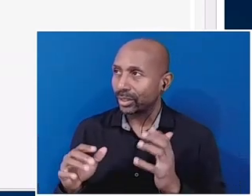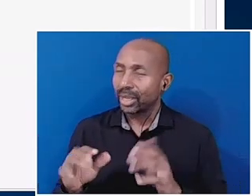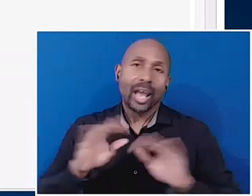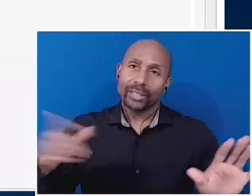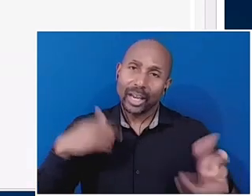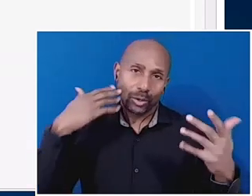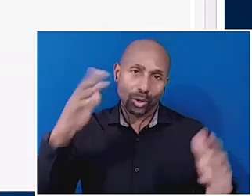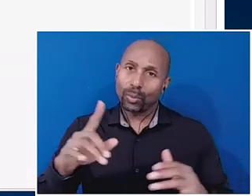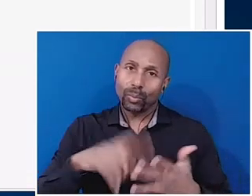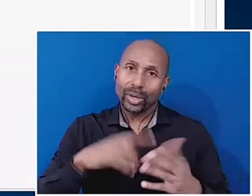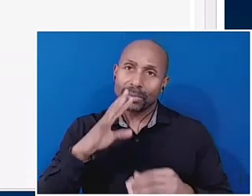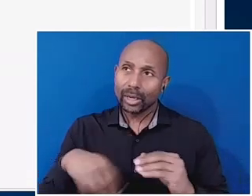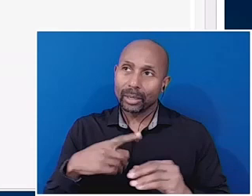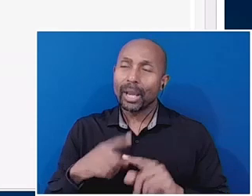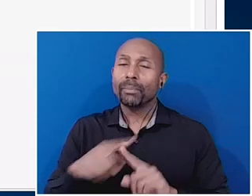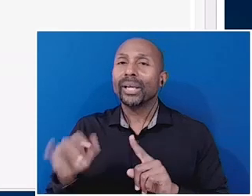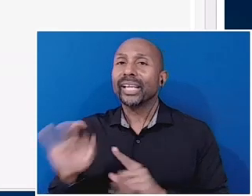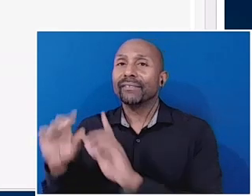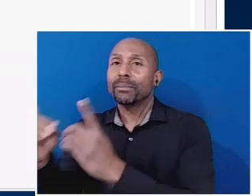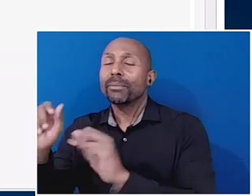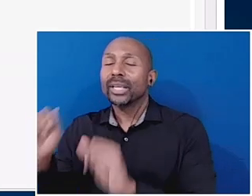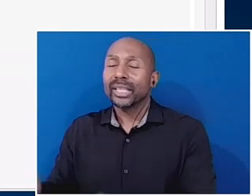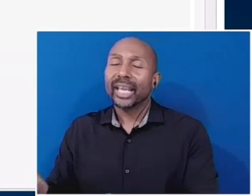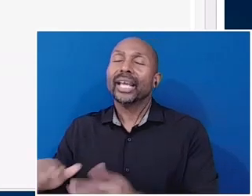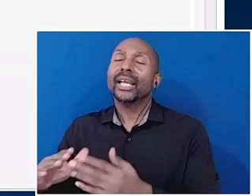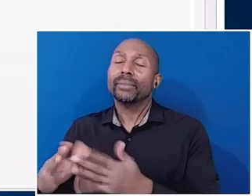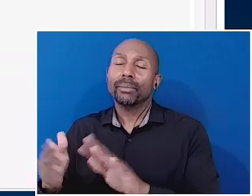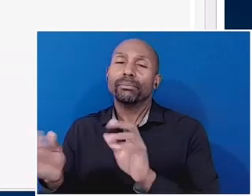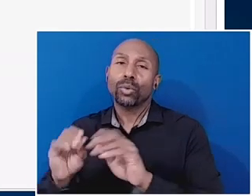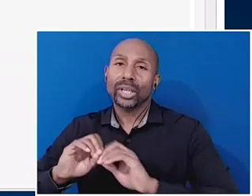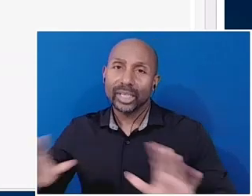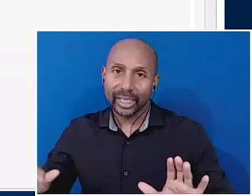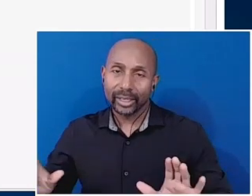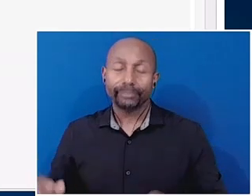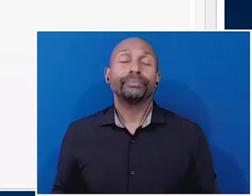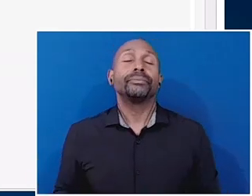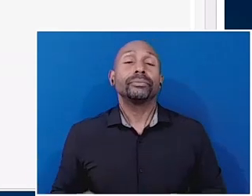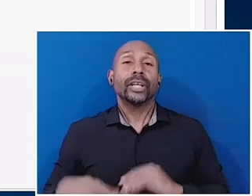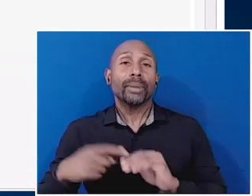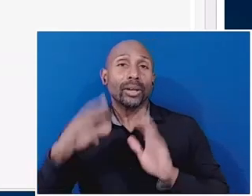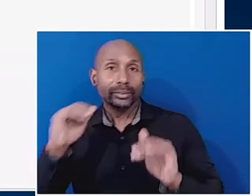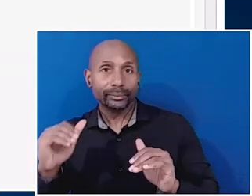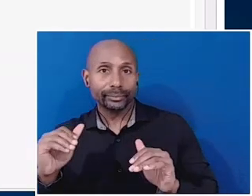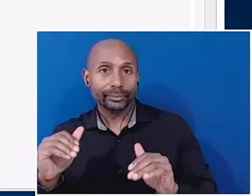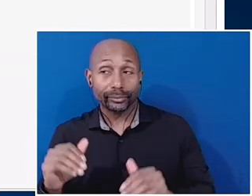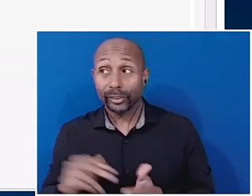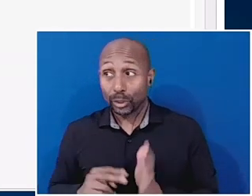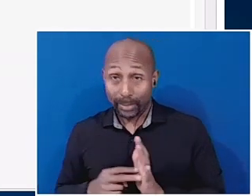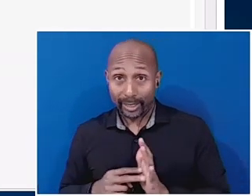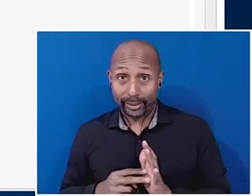Department can just be clear and if the expectation is that the institution has policies in place to ensure these things